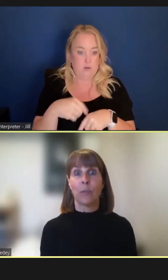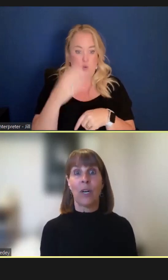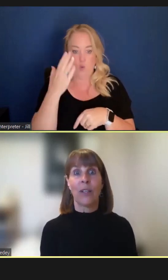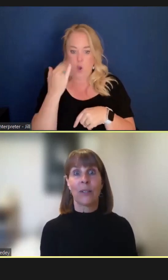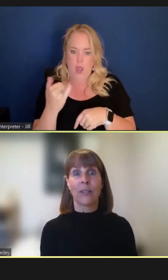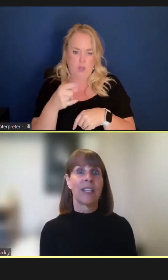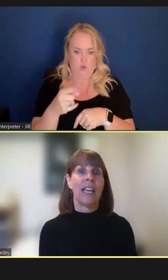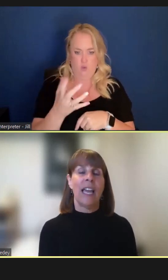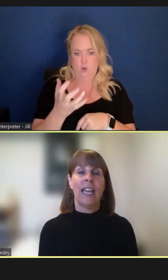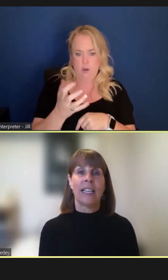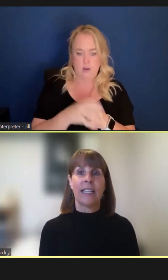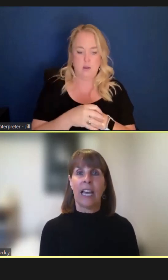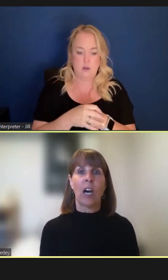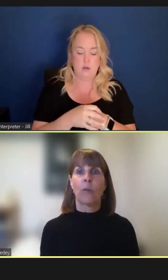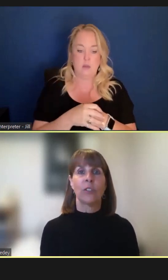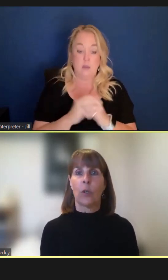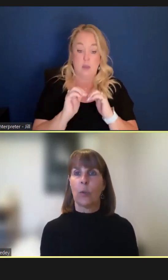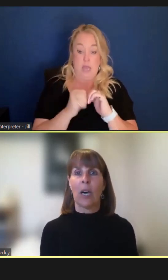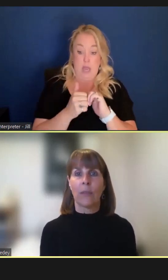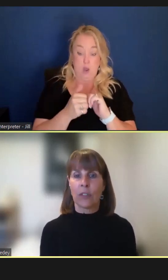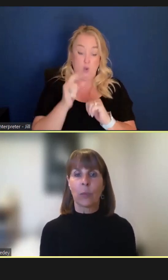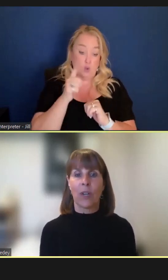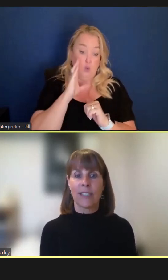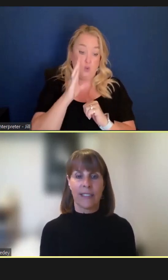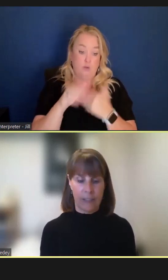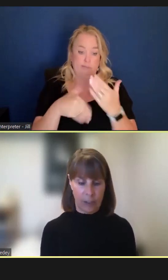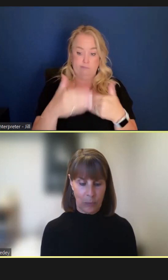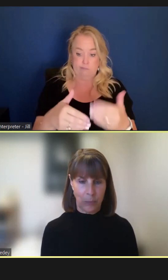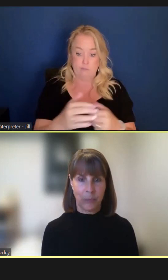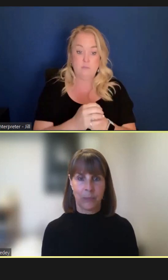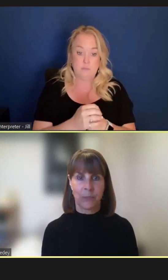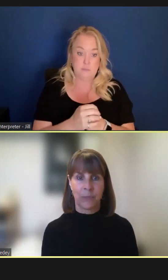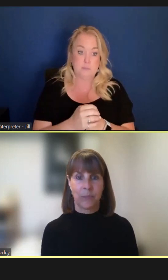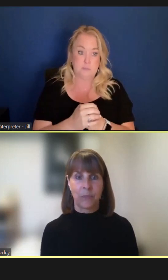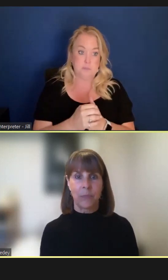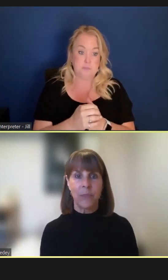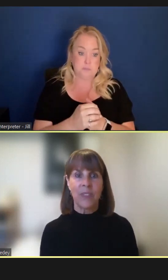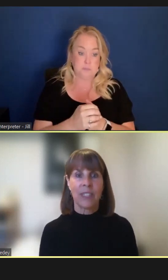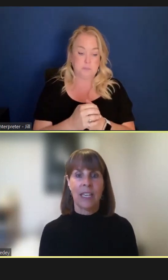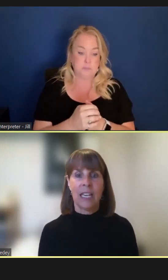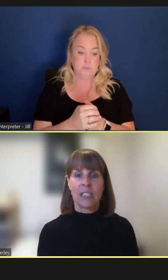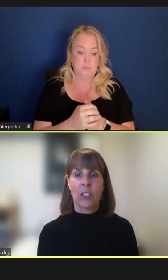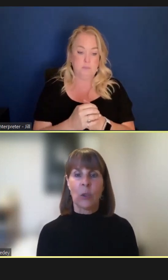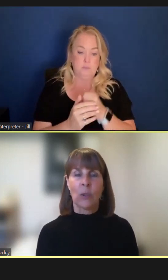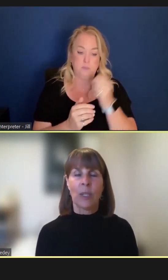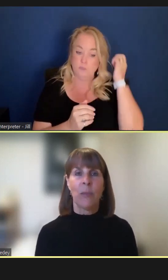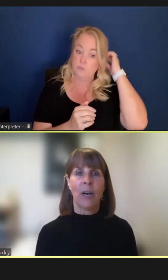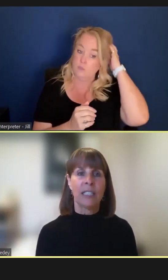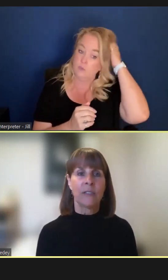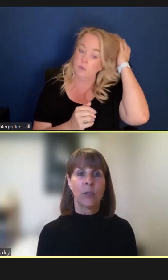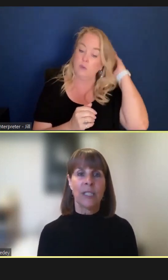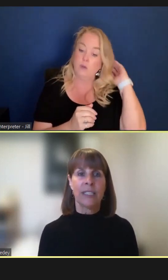bother and how would you go about this process so let me pause for a minute to